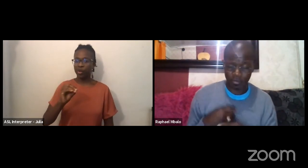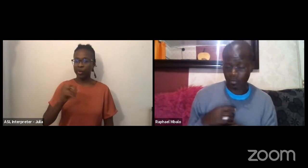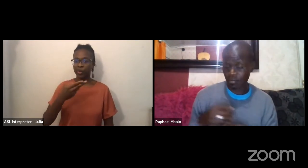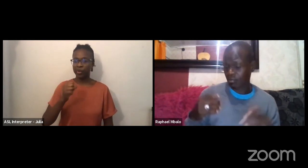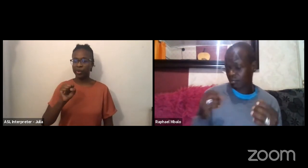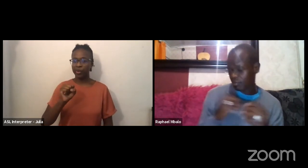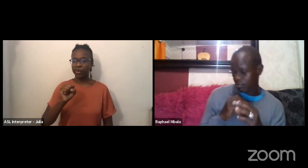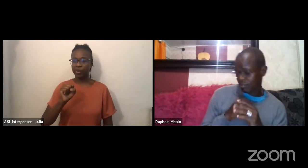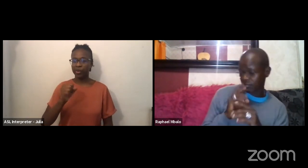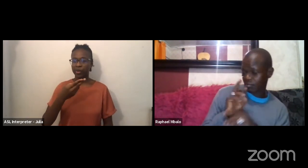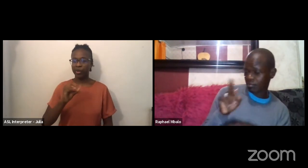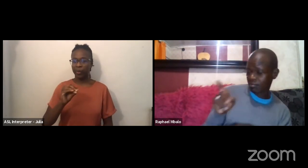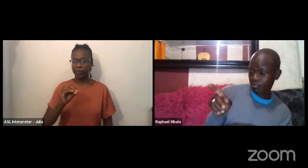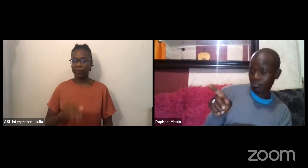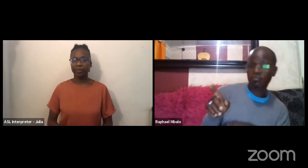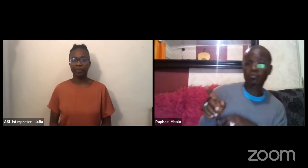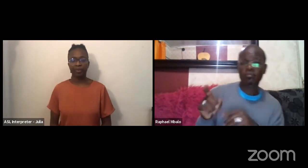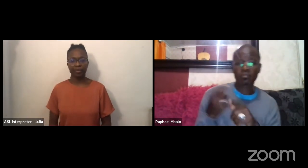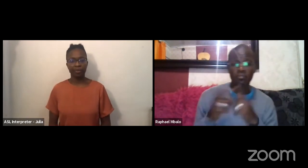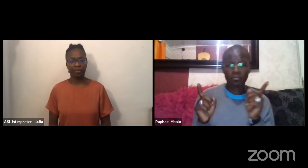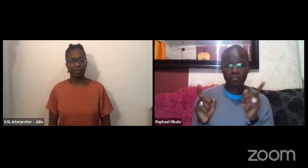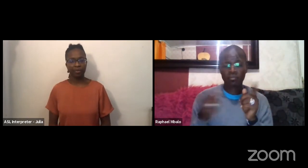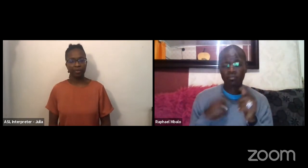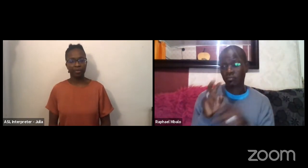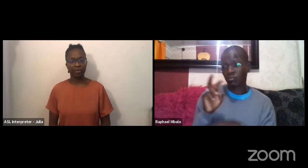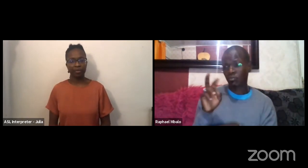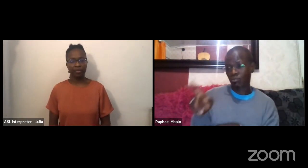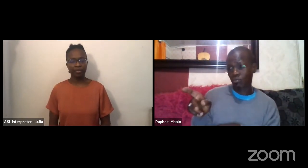but I looked at her with deep...